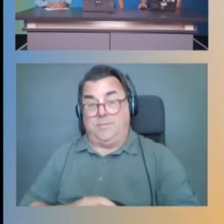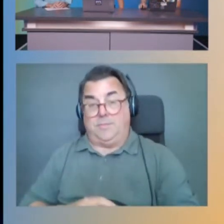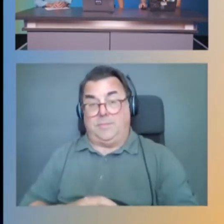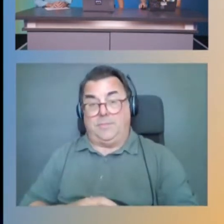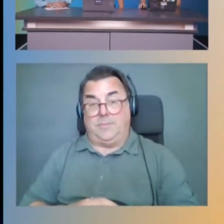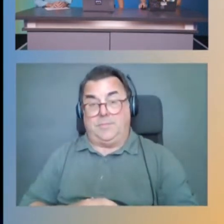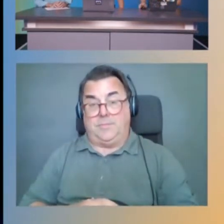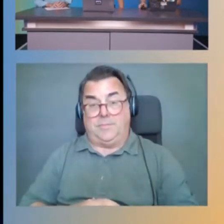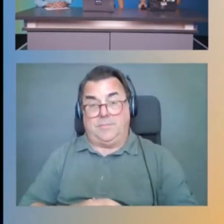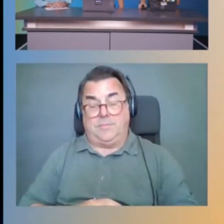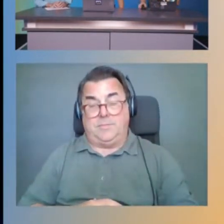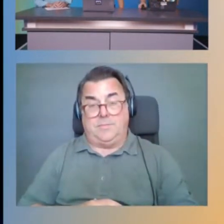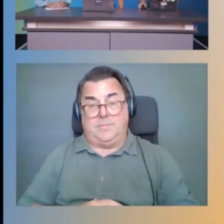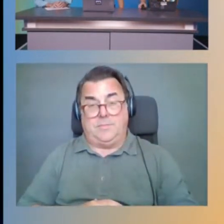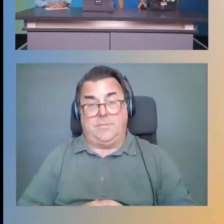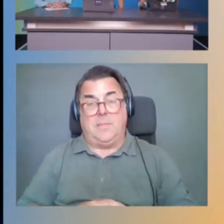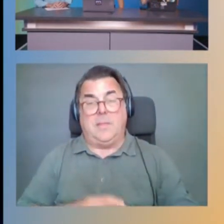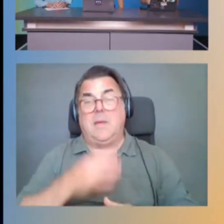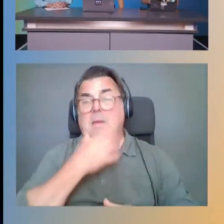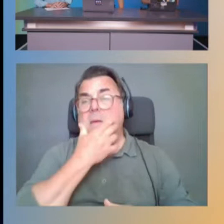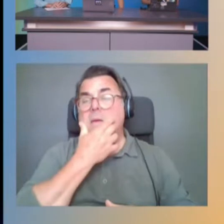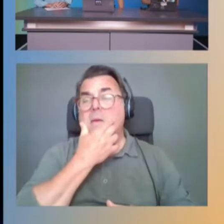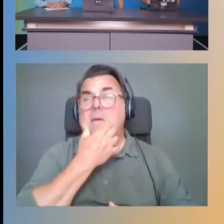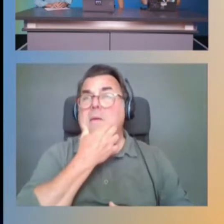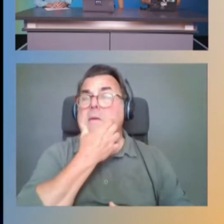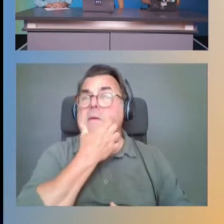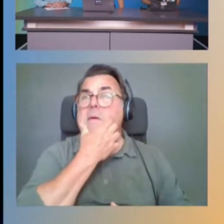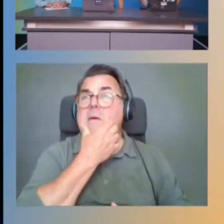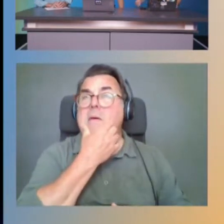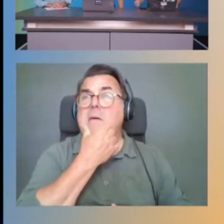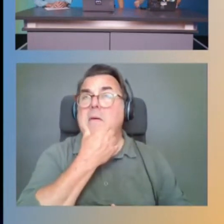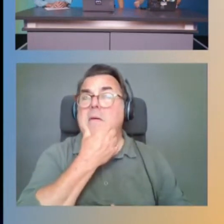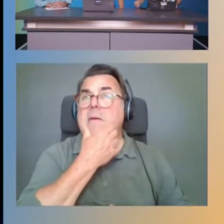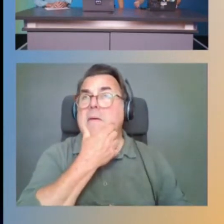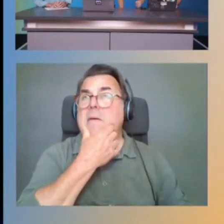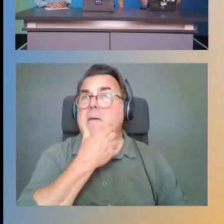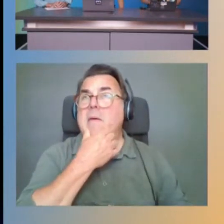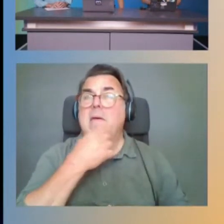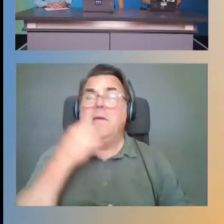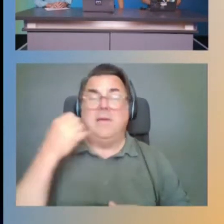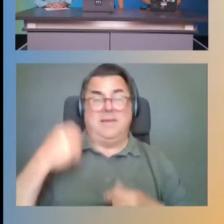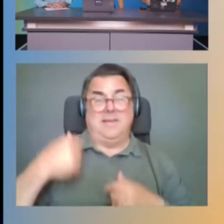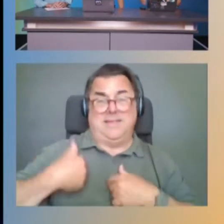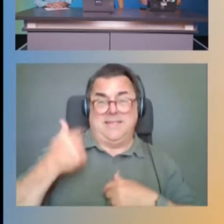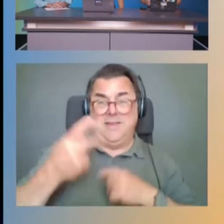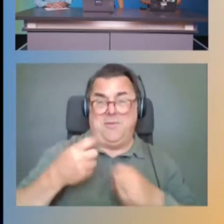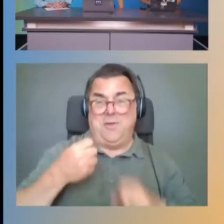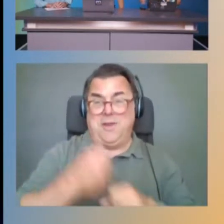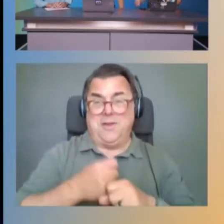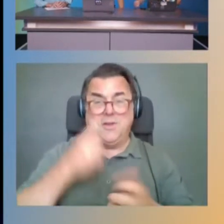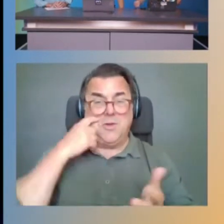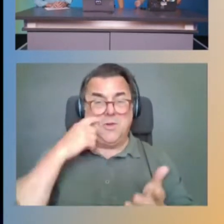Now, if we look at the last couple of years, we've seen that these state-of-art models